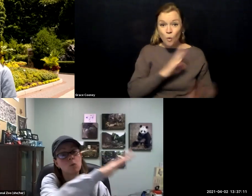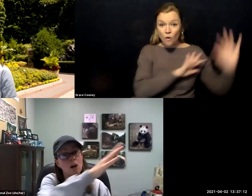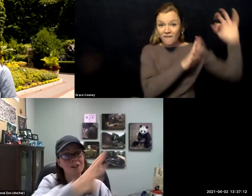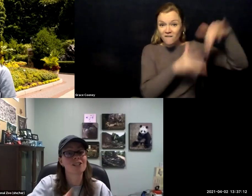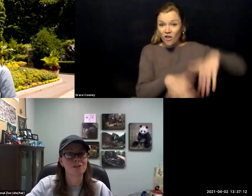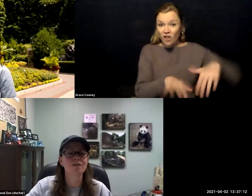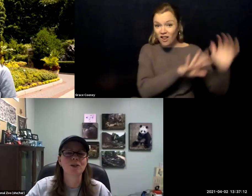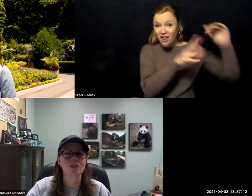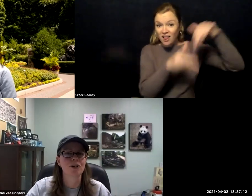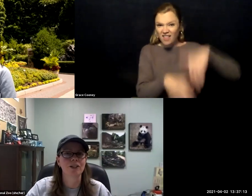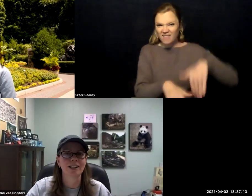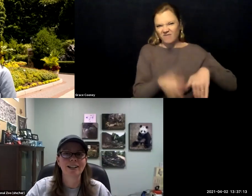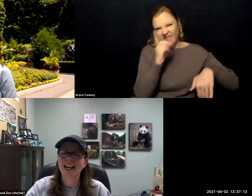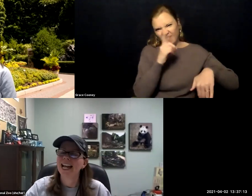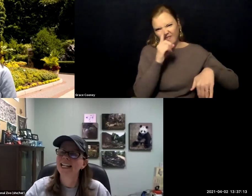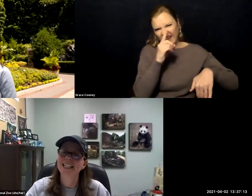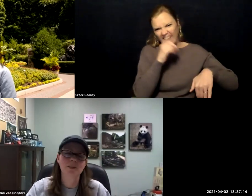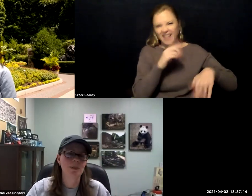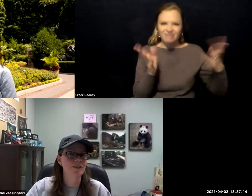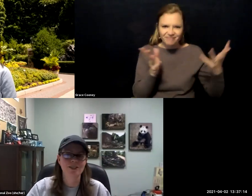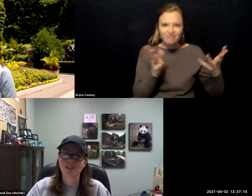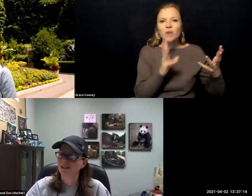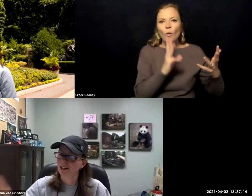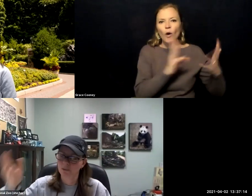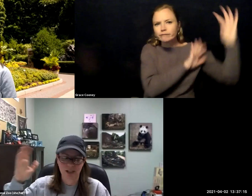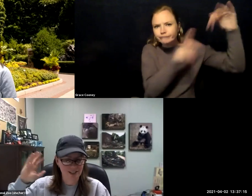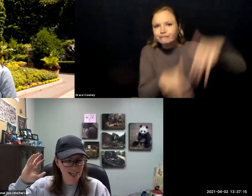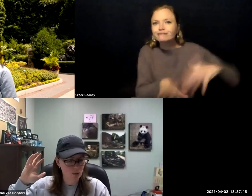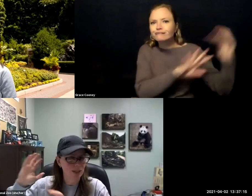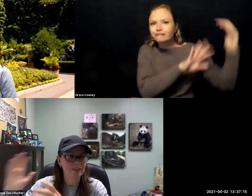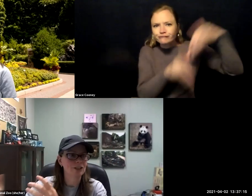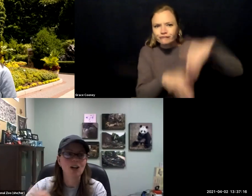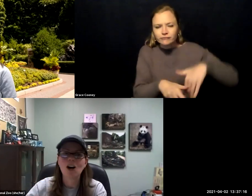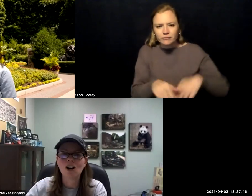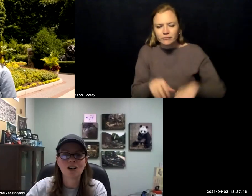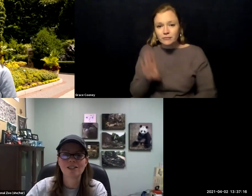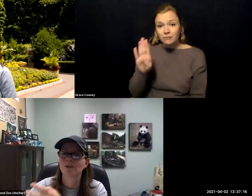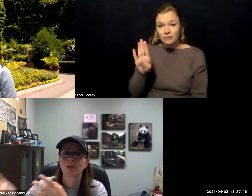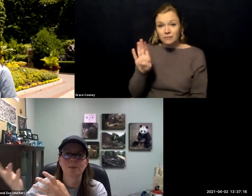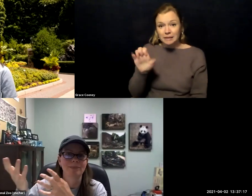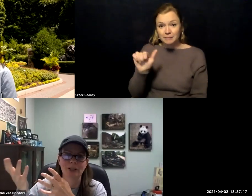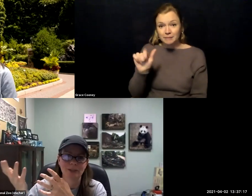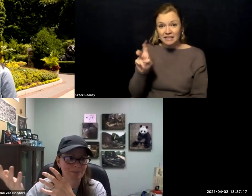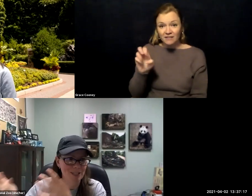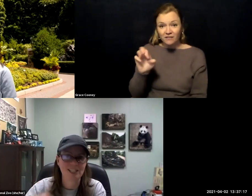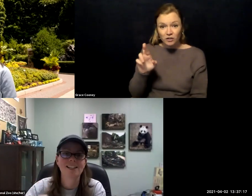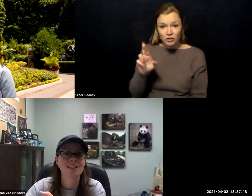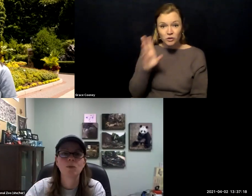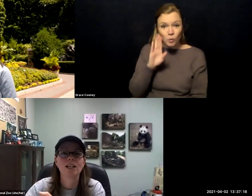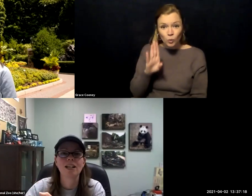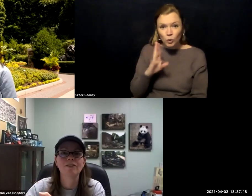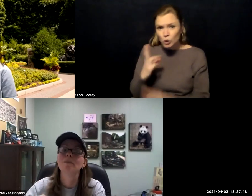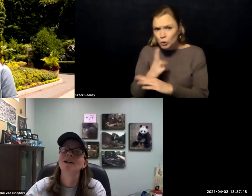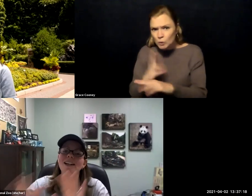water still flows over it. And these beavers would take whatever logs